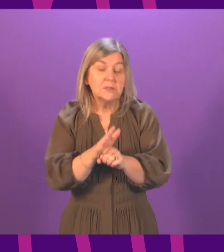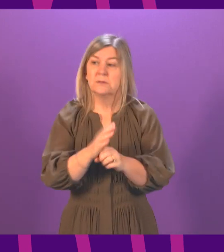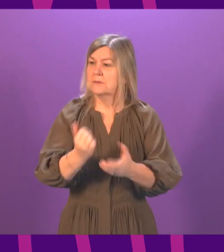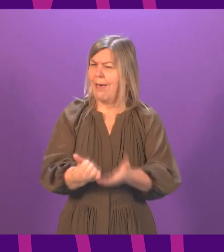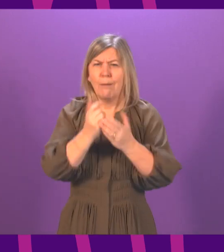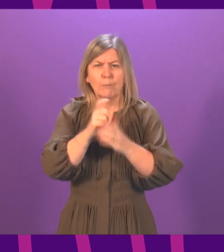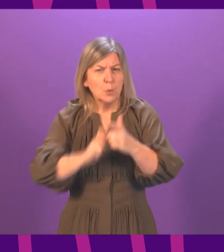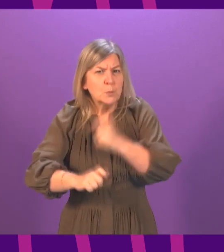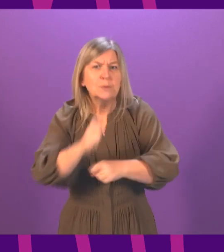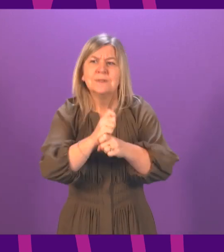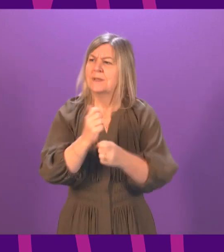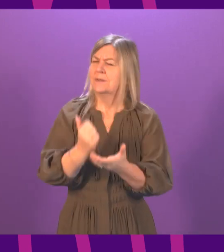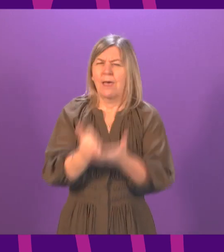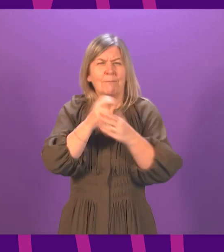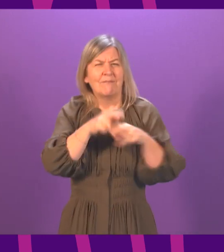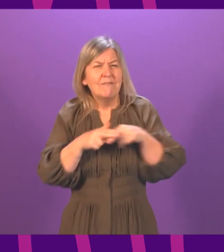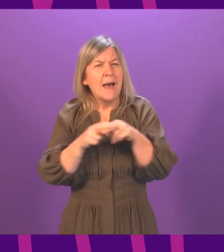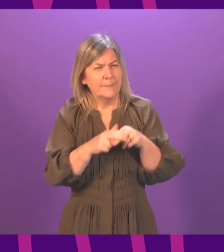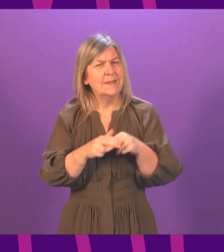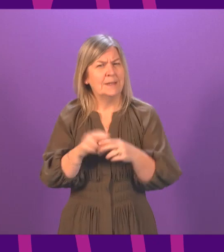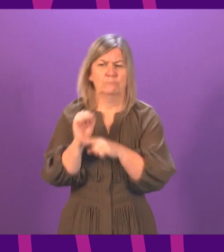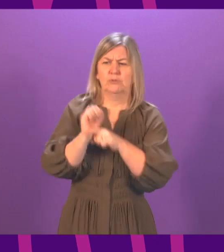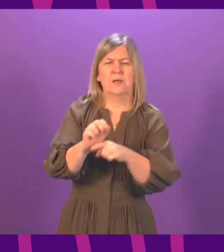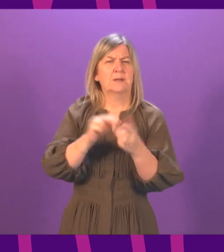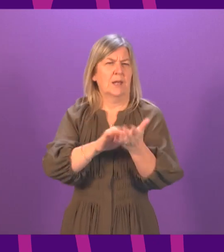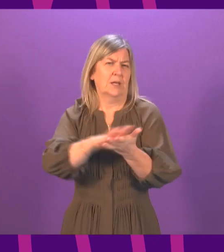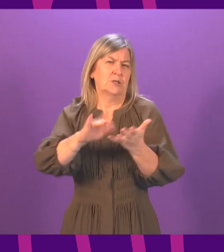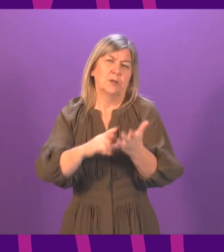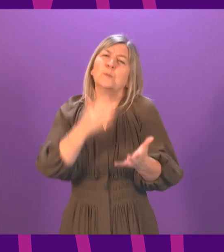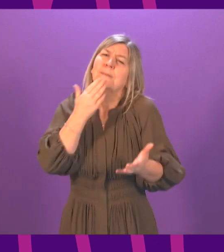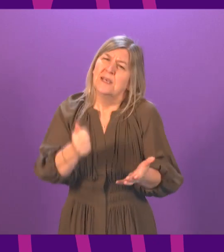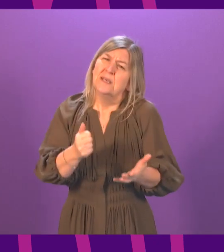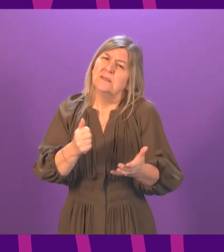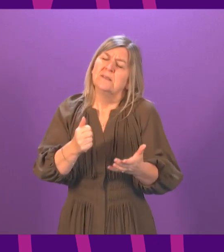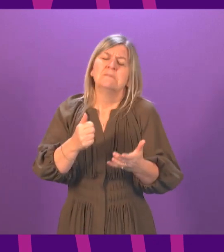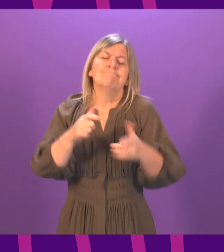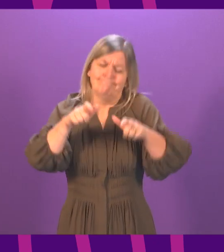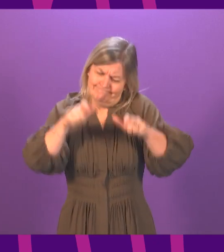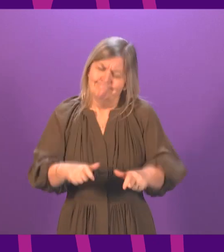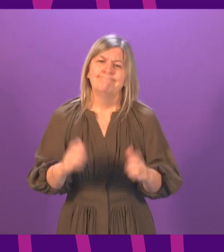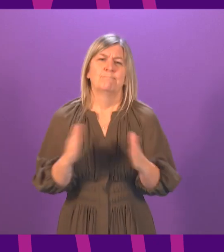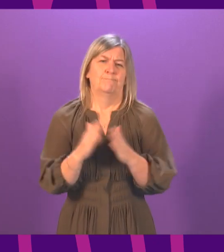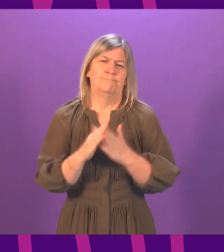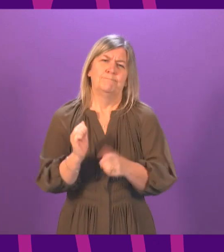of course, it will help to protect the NHS. My advice to everybody continues to be to stay at home, protect the NHS and save lives.